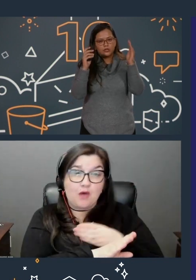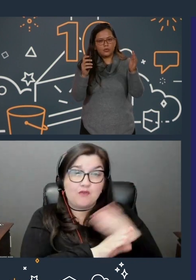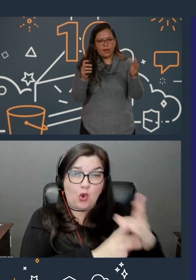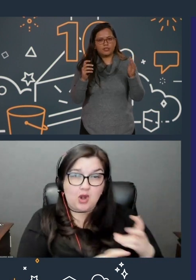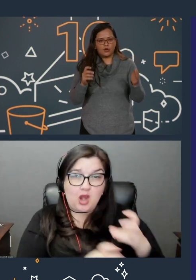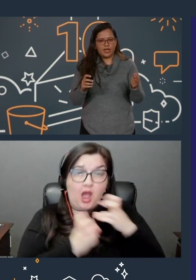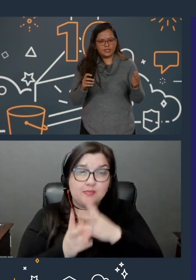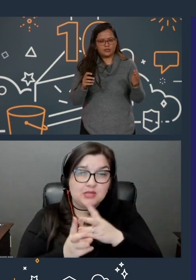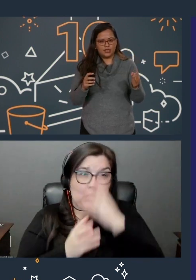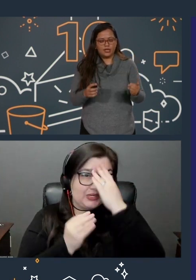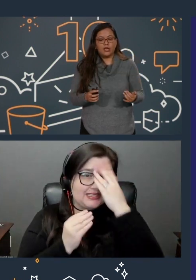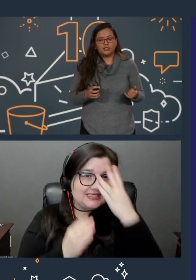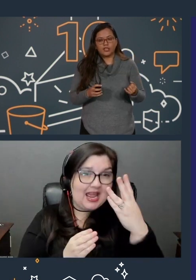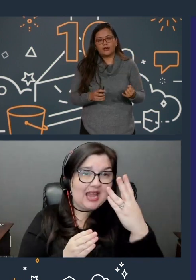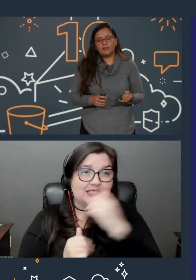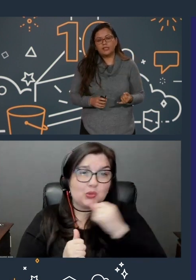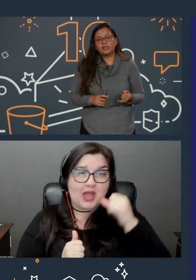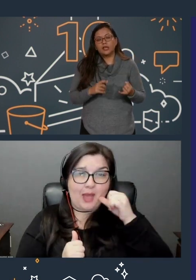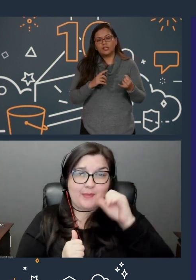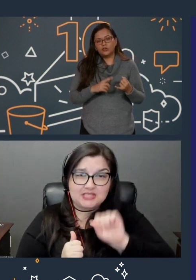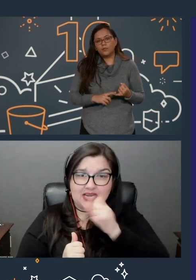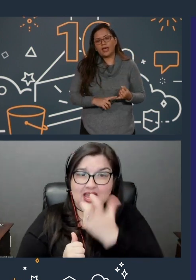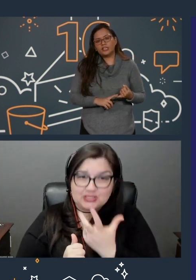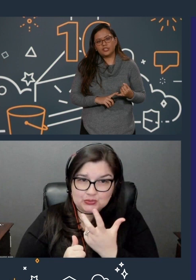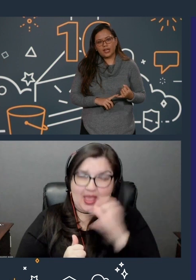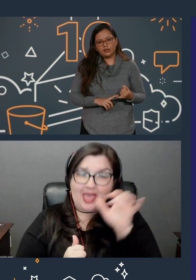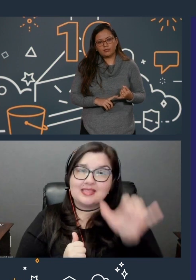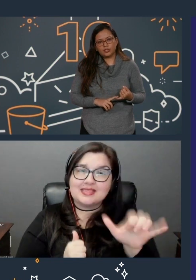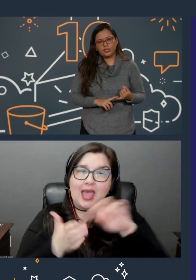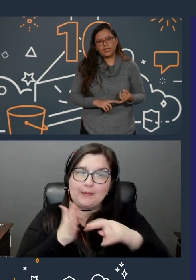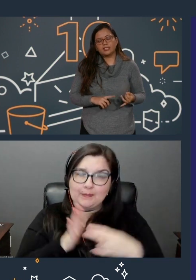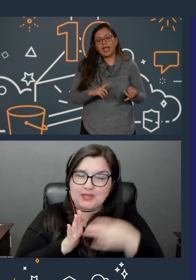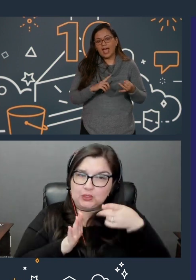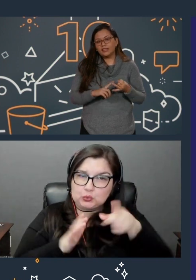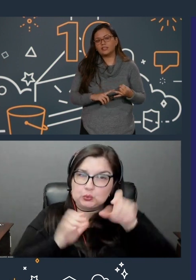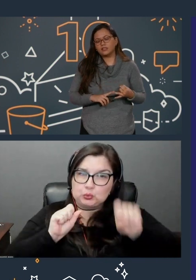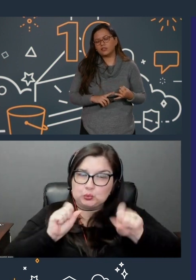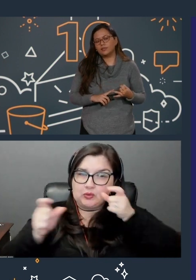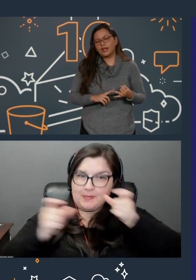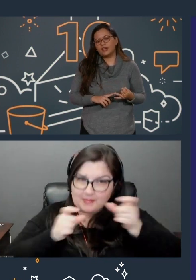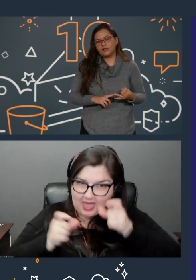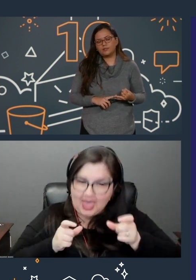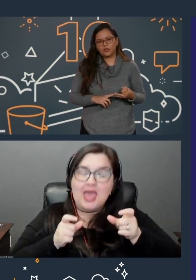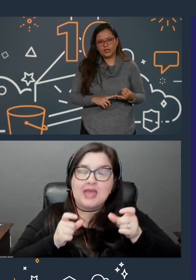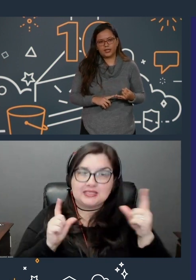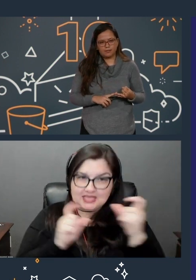to Amazon S3 so that means you manage the encryption keys and the system that encrypts your data